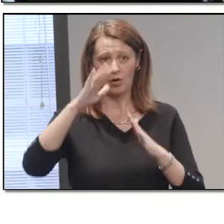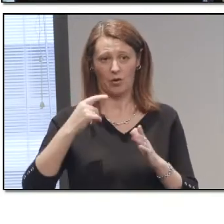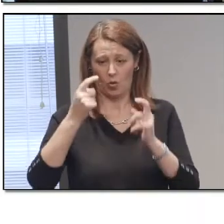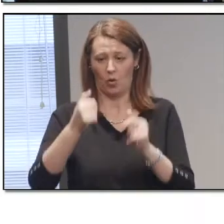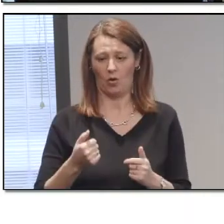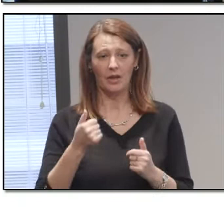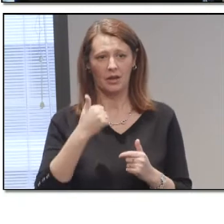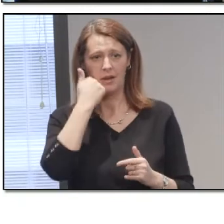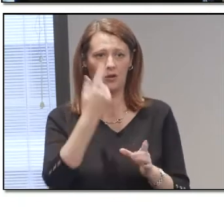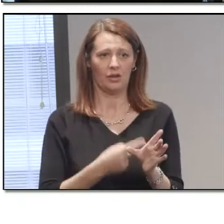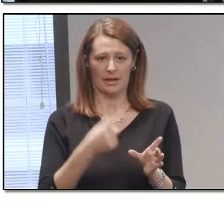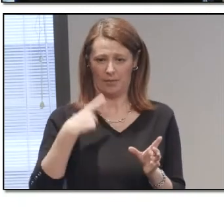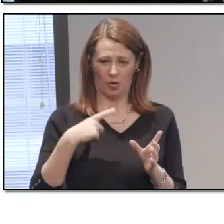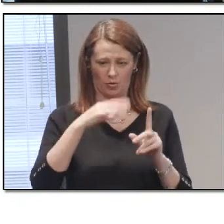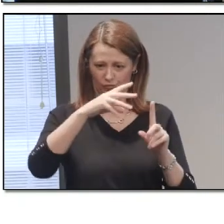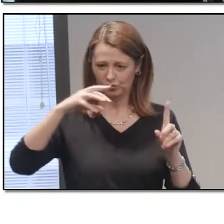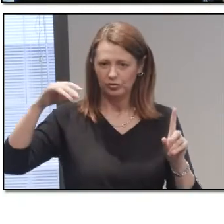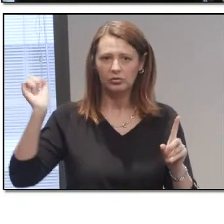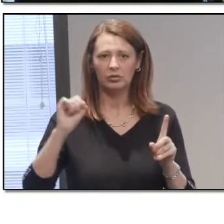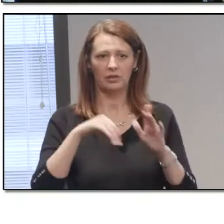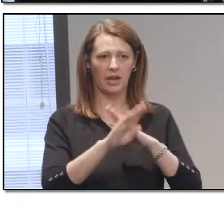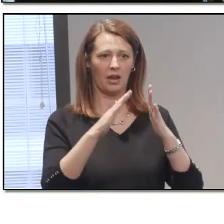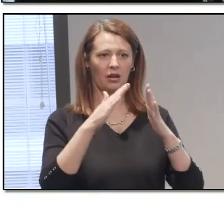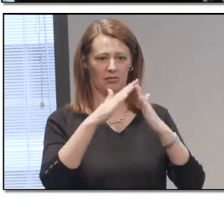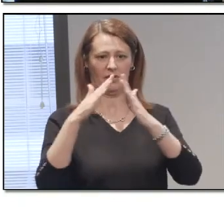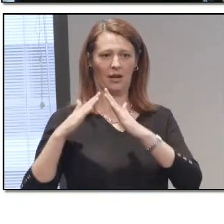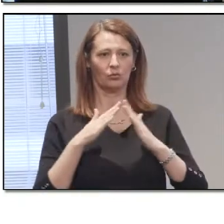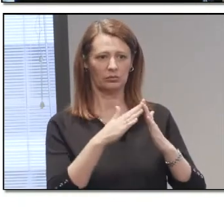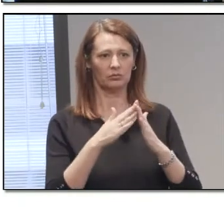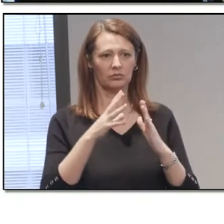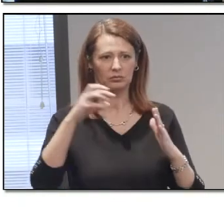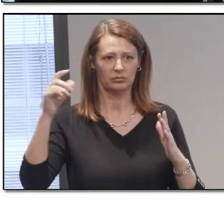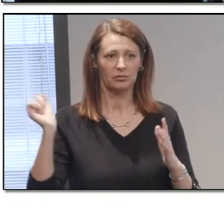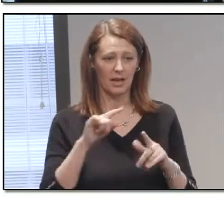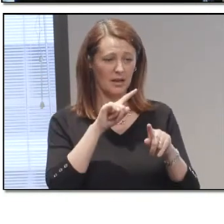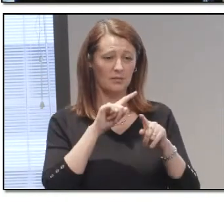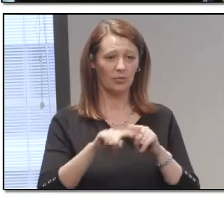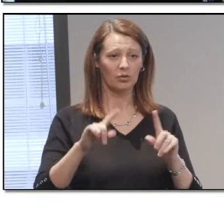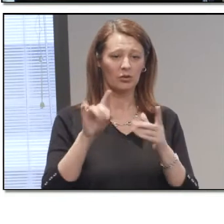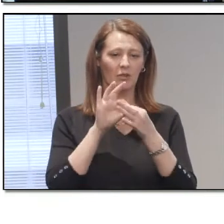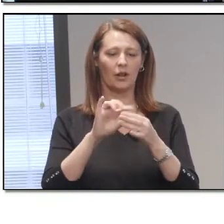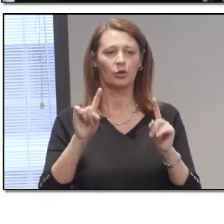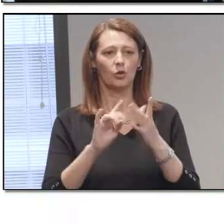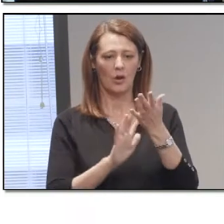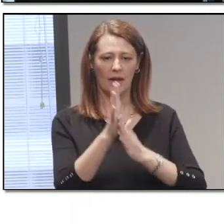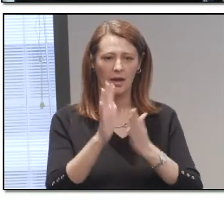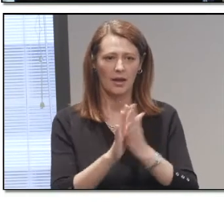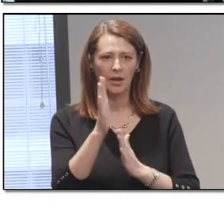from emissions in household air pollution i.e. most typically associated with burning coal